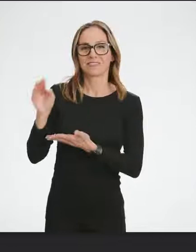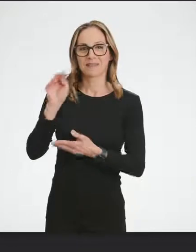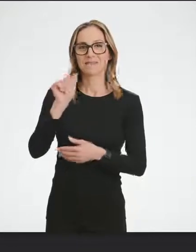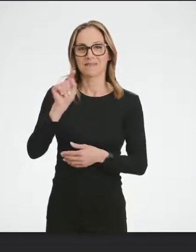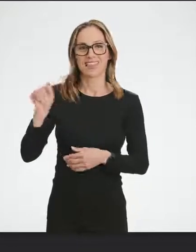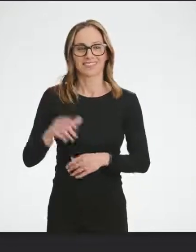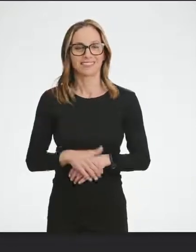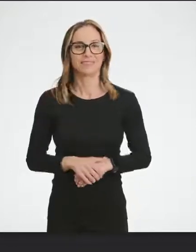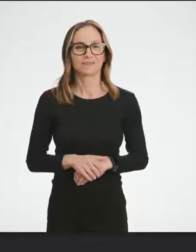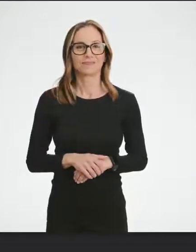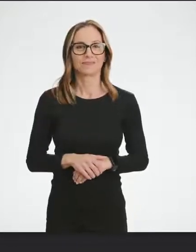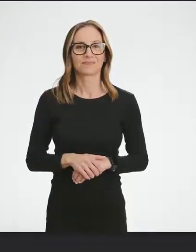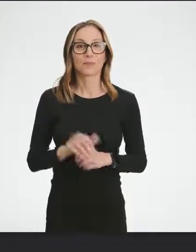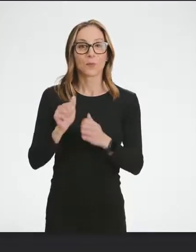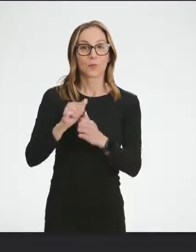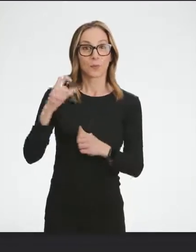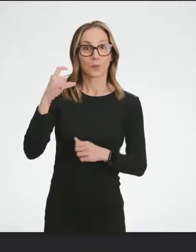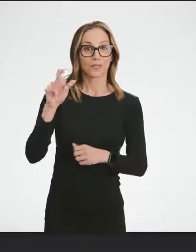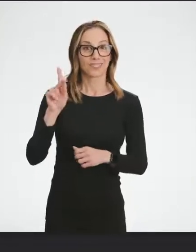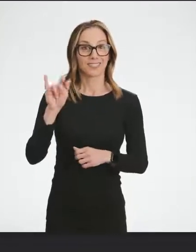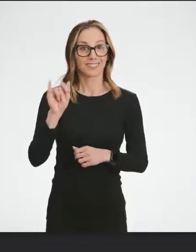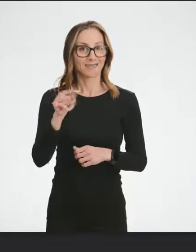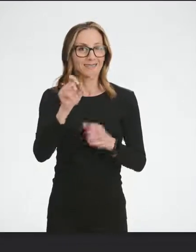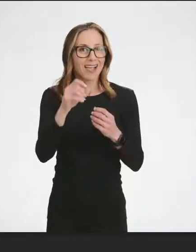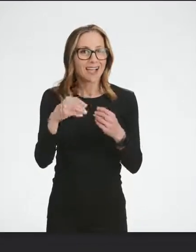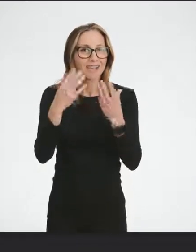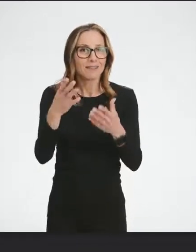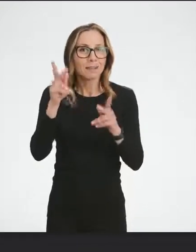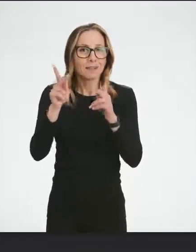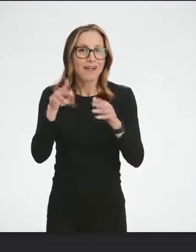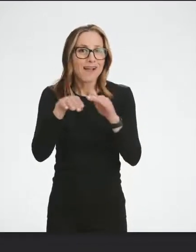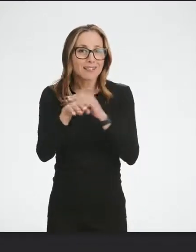Matt Shepherd: With WidgetKit, you can give people access to glanceable information.